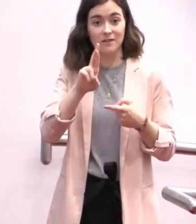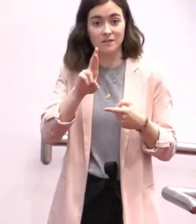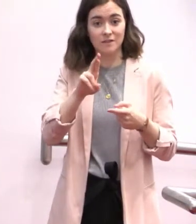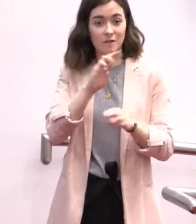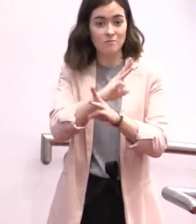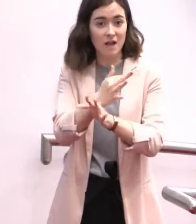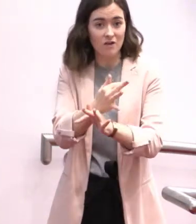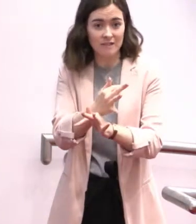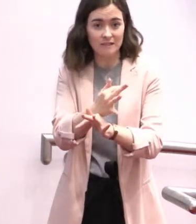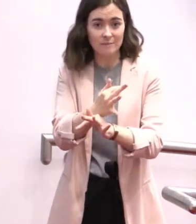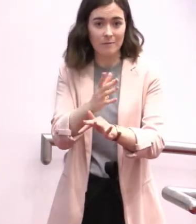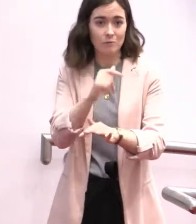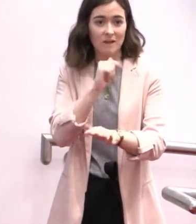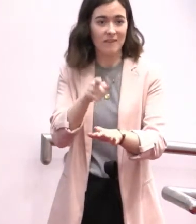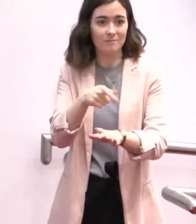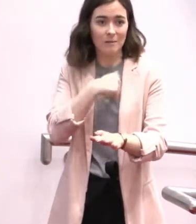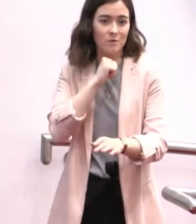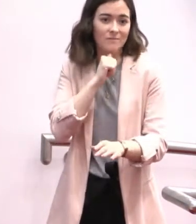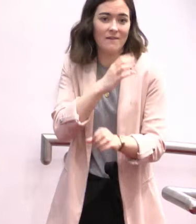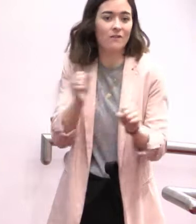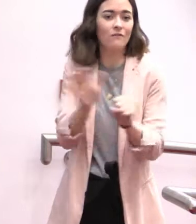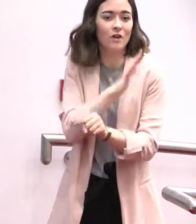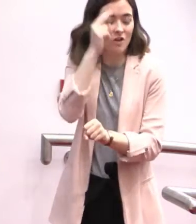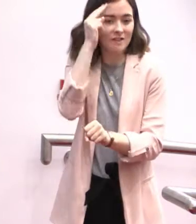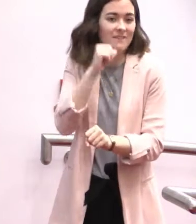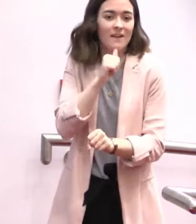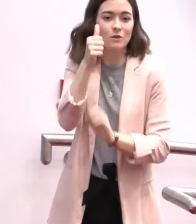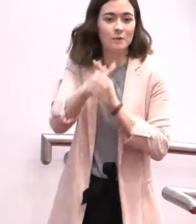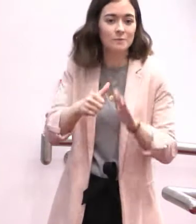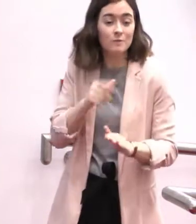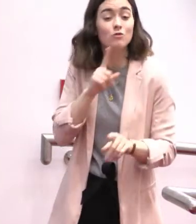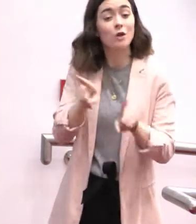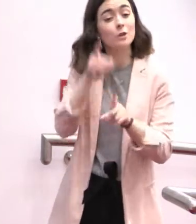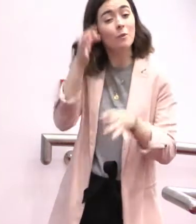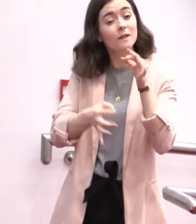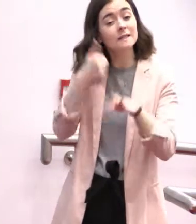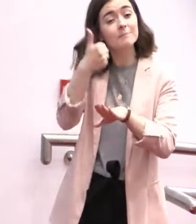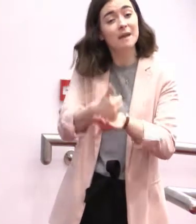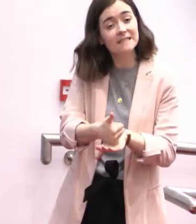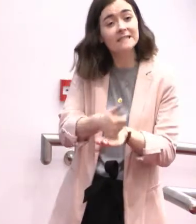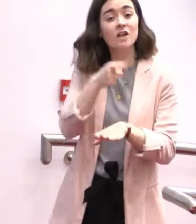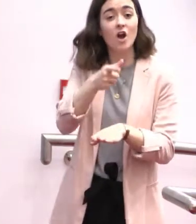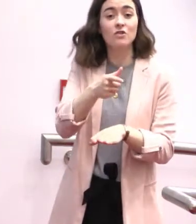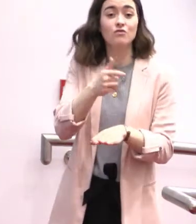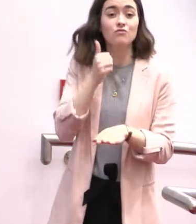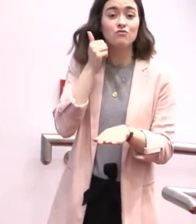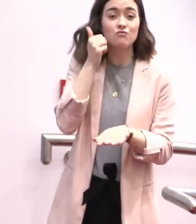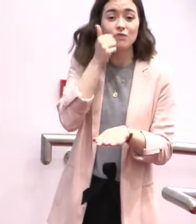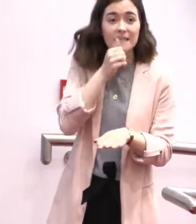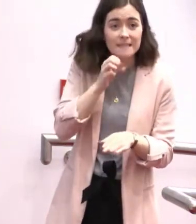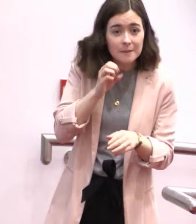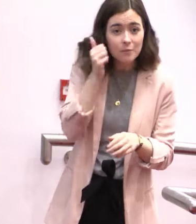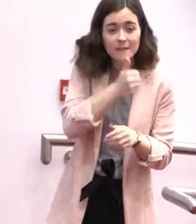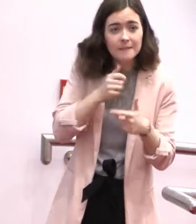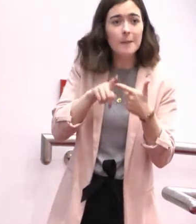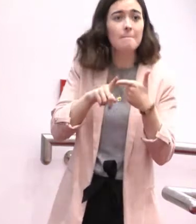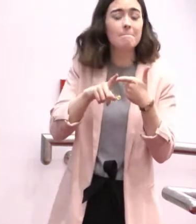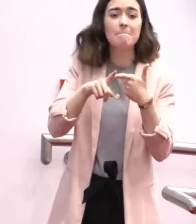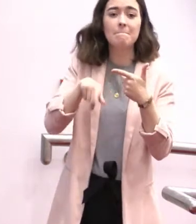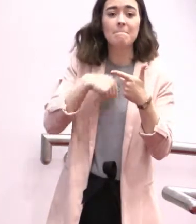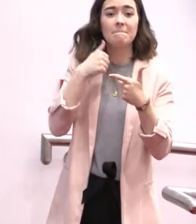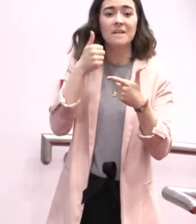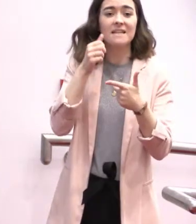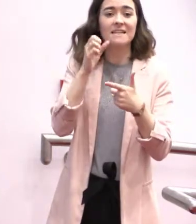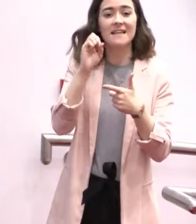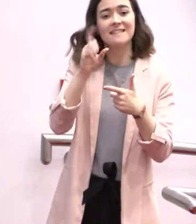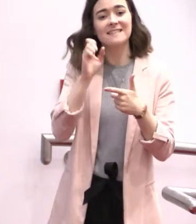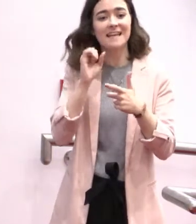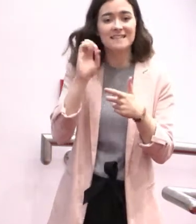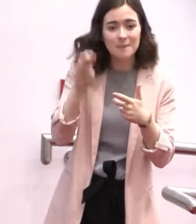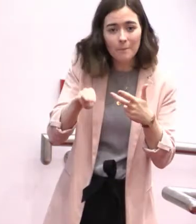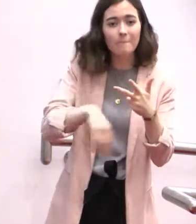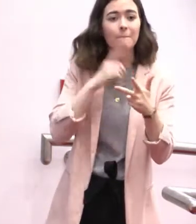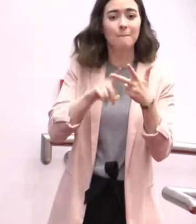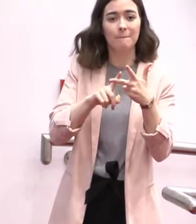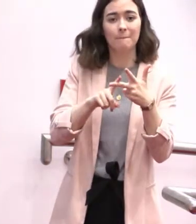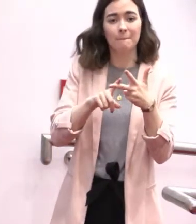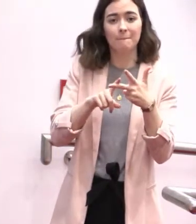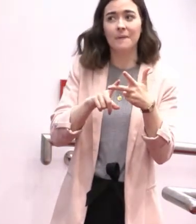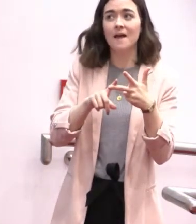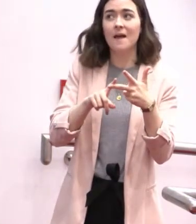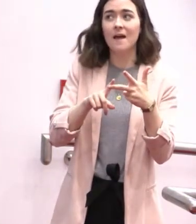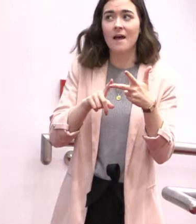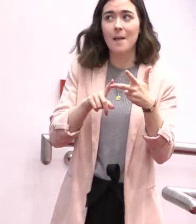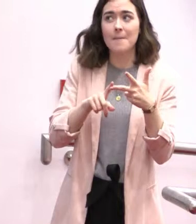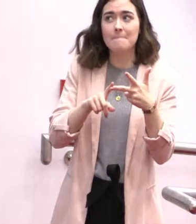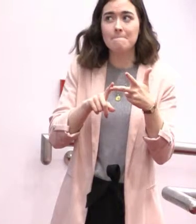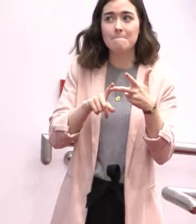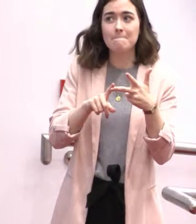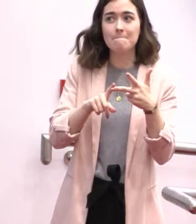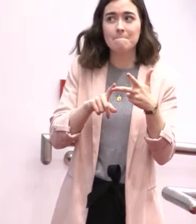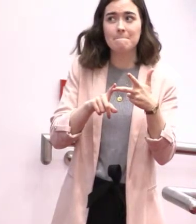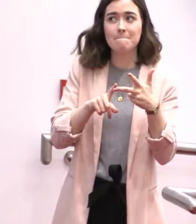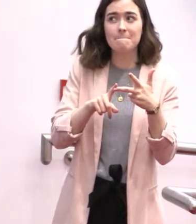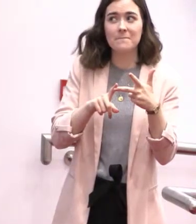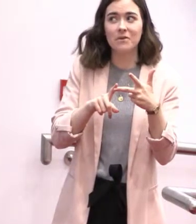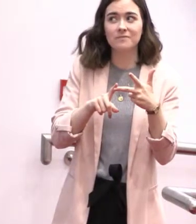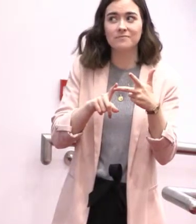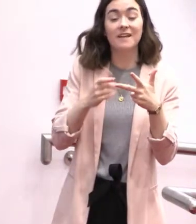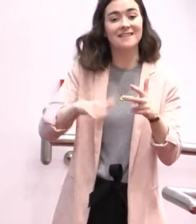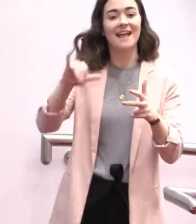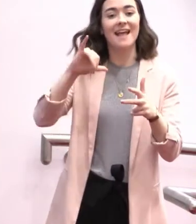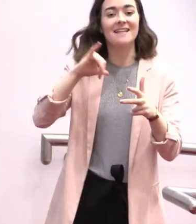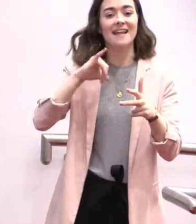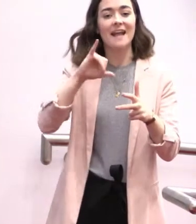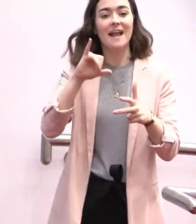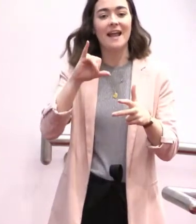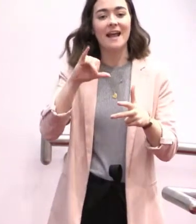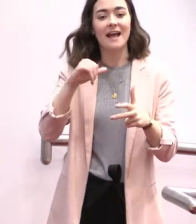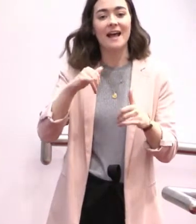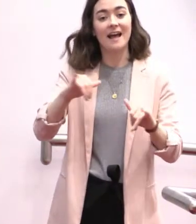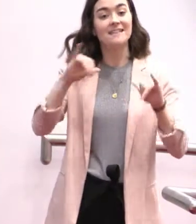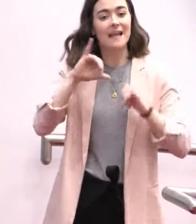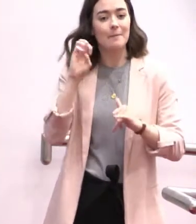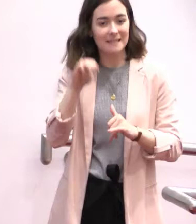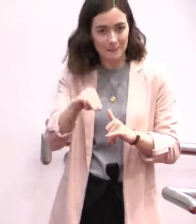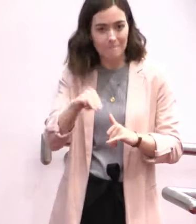Politics raises racism, ableism sexism the better.